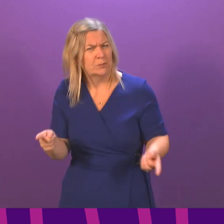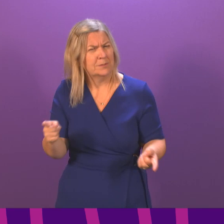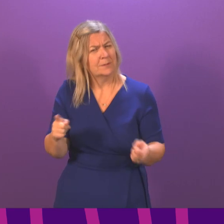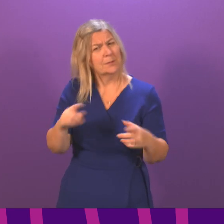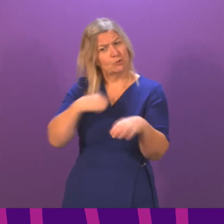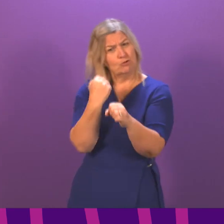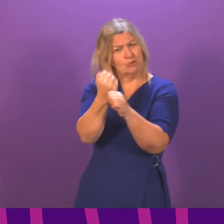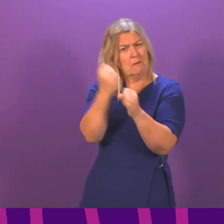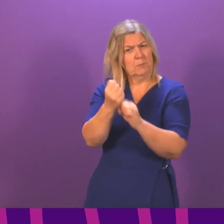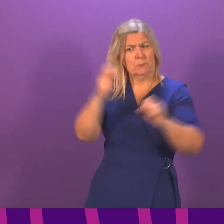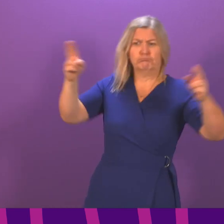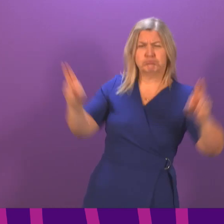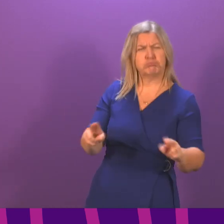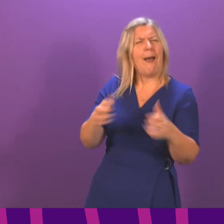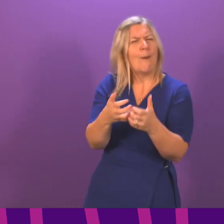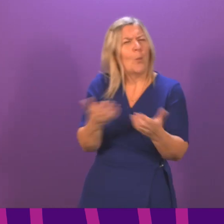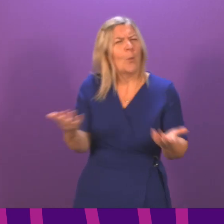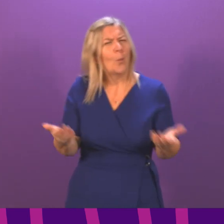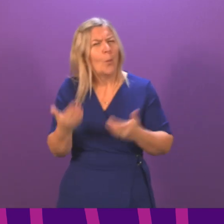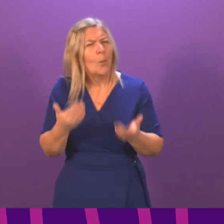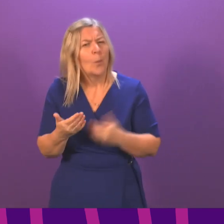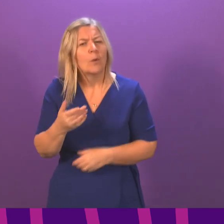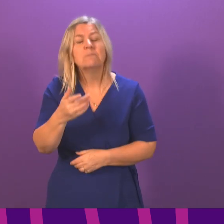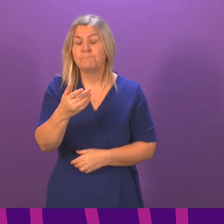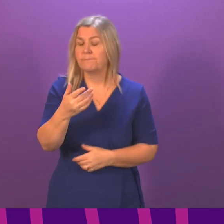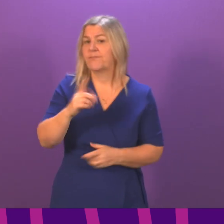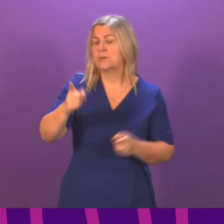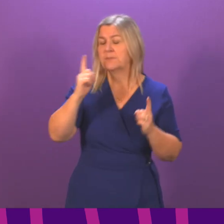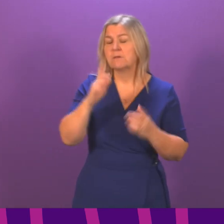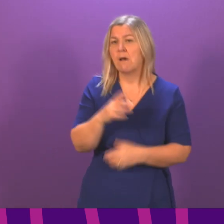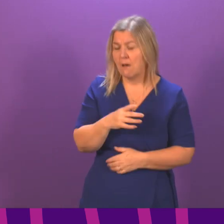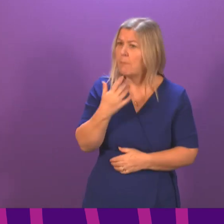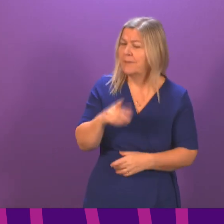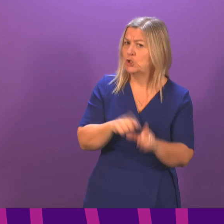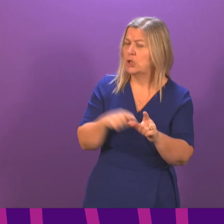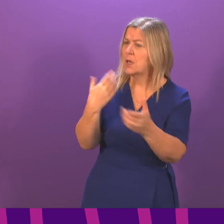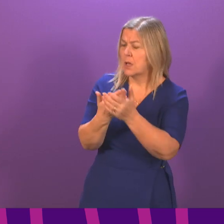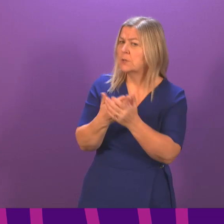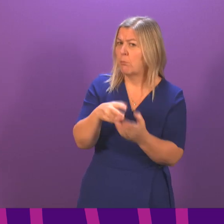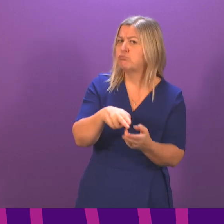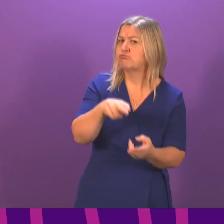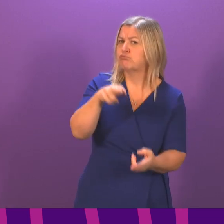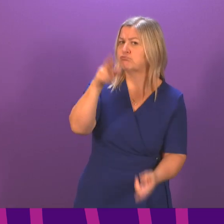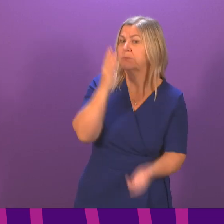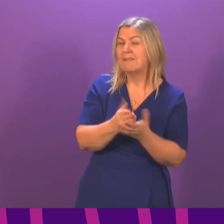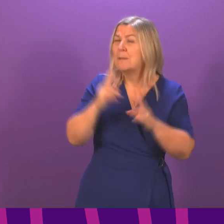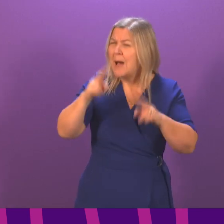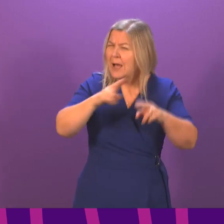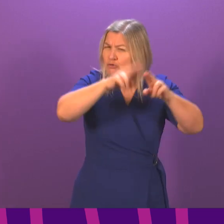The First Minister (Nicola Sturgeon): Although there have been increases in such crime in the past few years, the longer-term trend is positive. Over the past decade, the